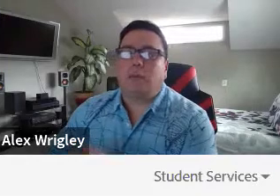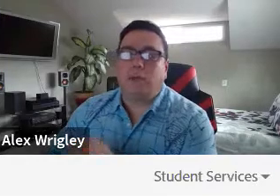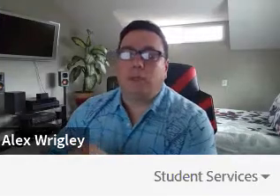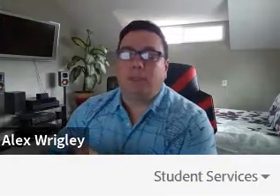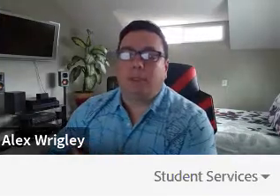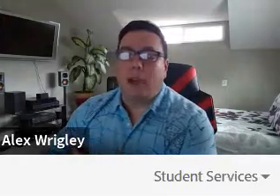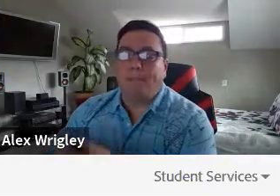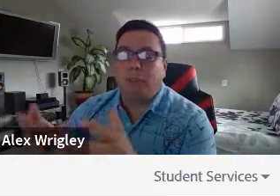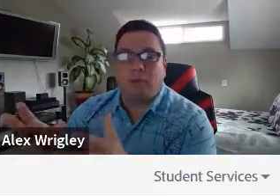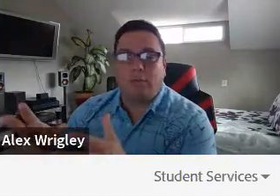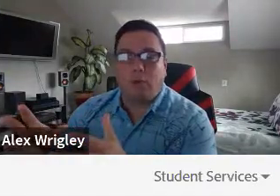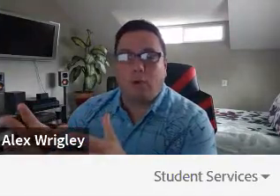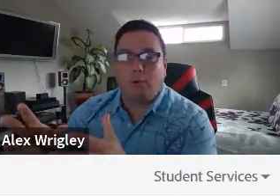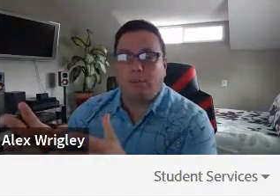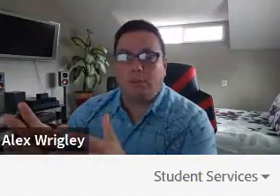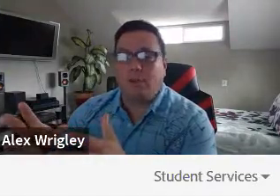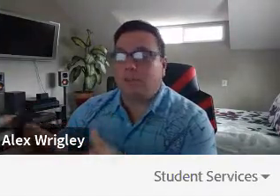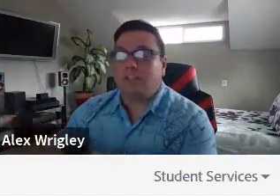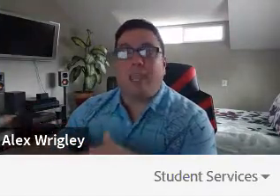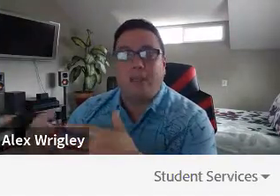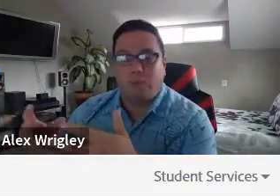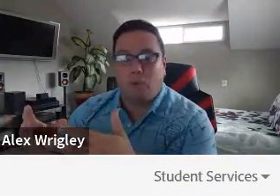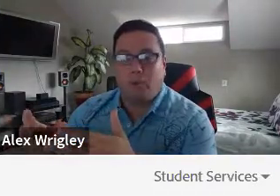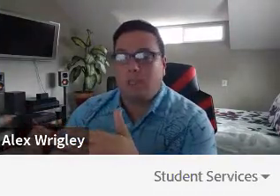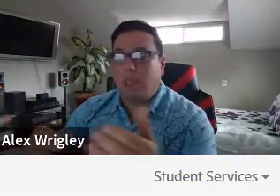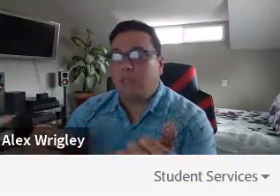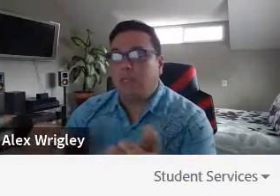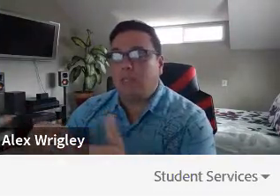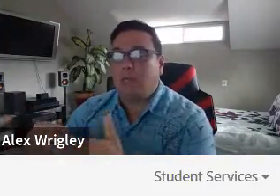folks are simply uploading forms, you know, they're scanning forms and sending it